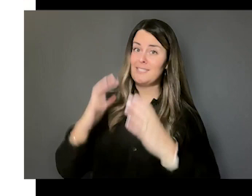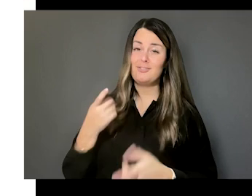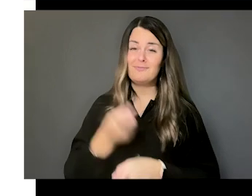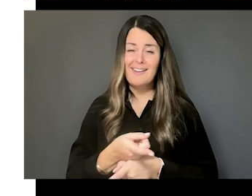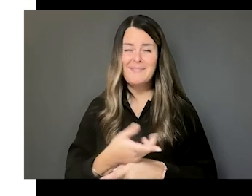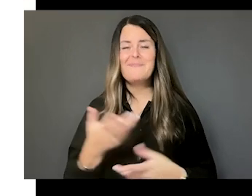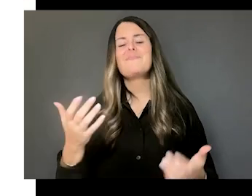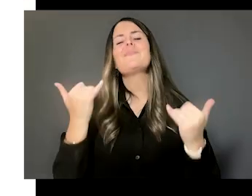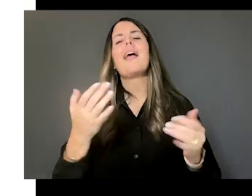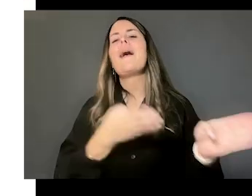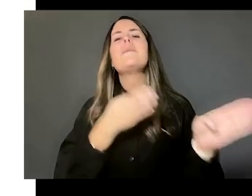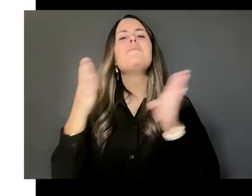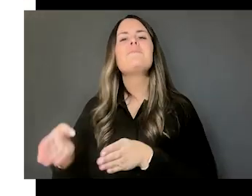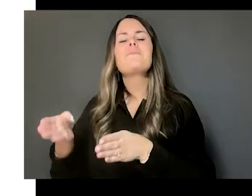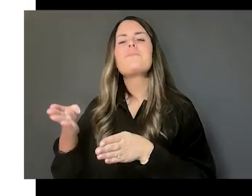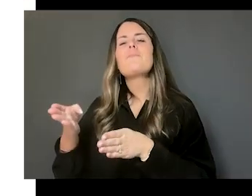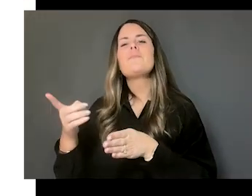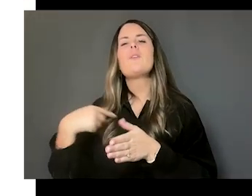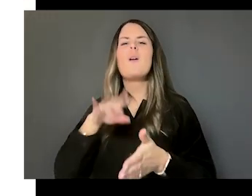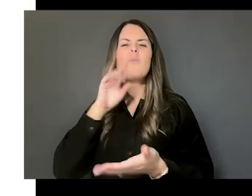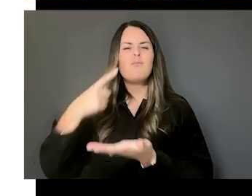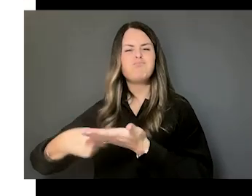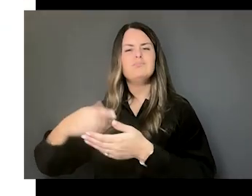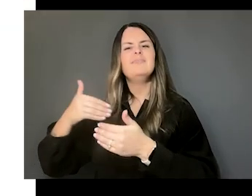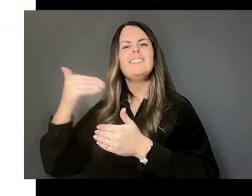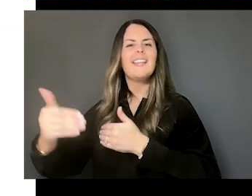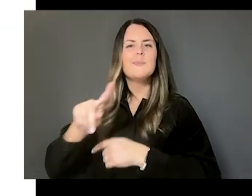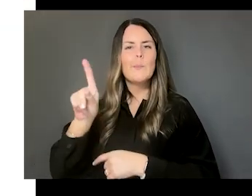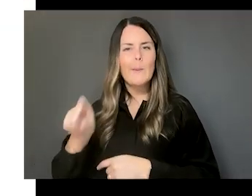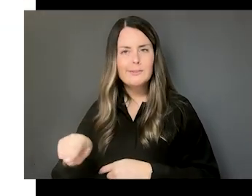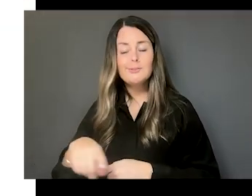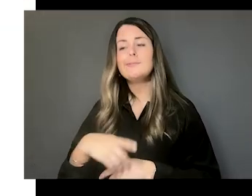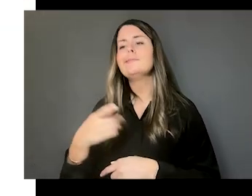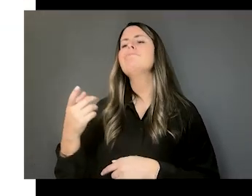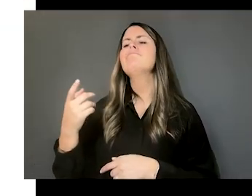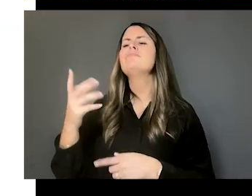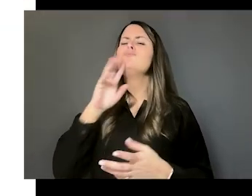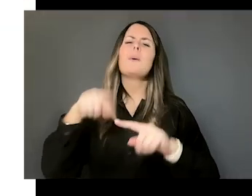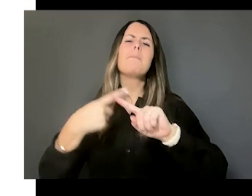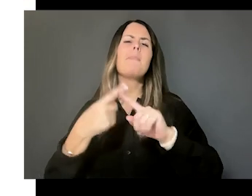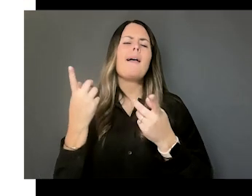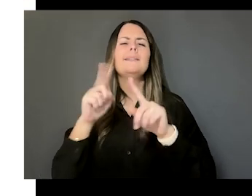So let's go ahead and dig into the next question, and let's talk about some differences between